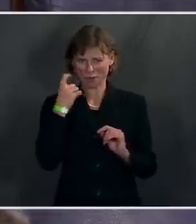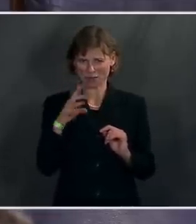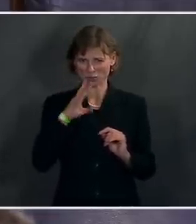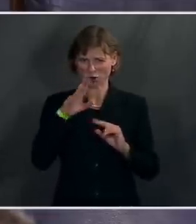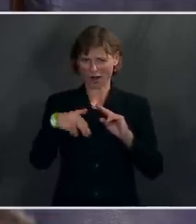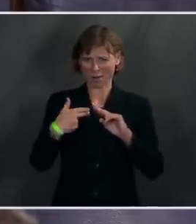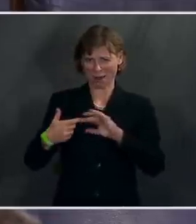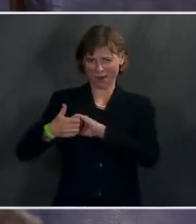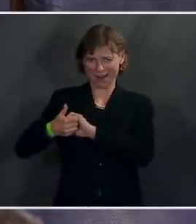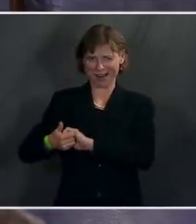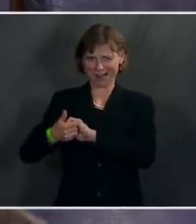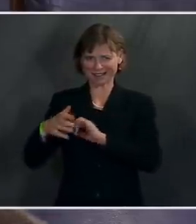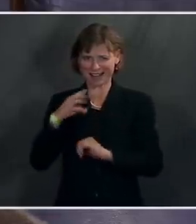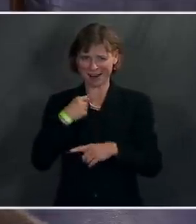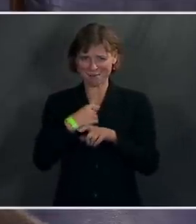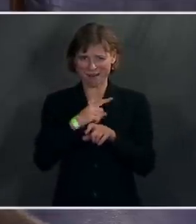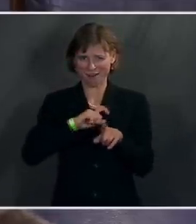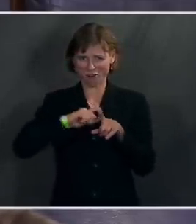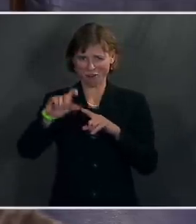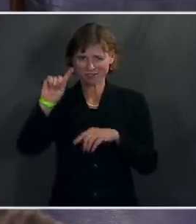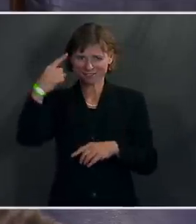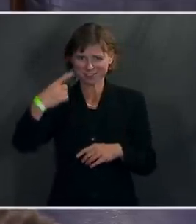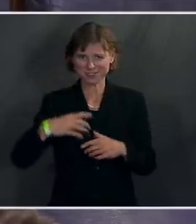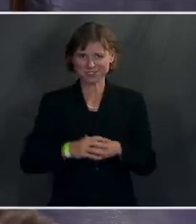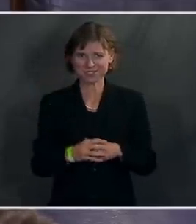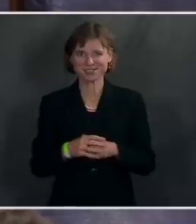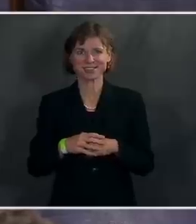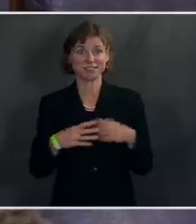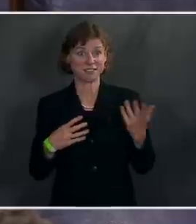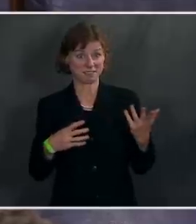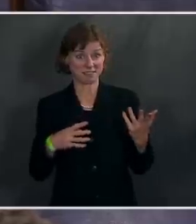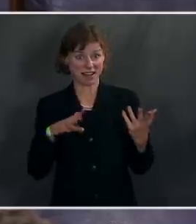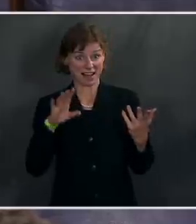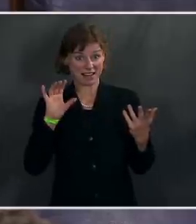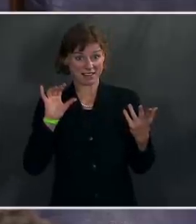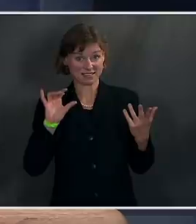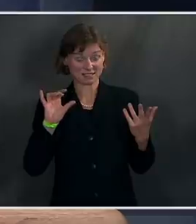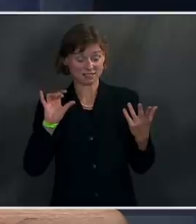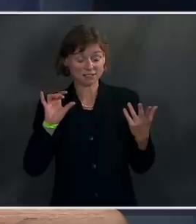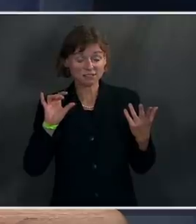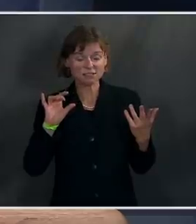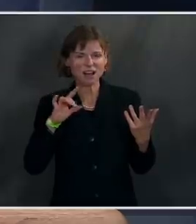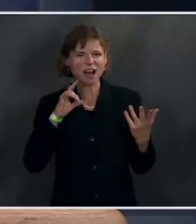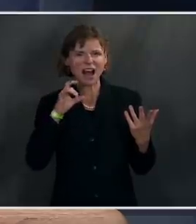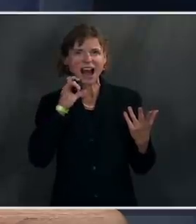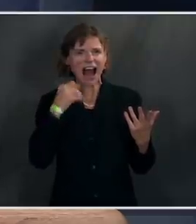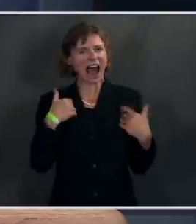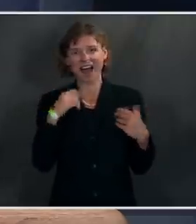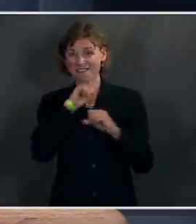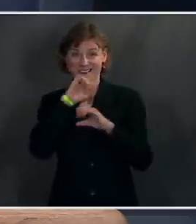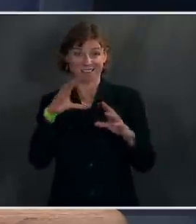and making other calls first. Have they requested a call? Ms. Psaki: I don't have anything more for you. I think.